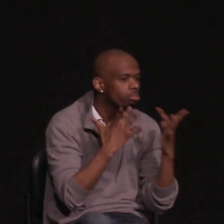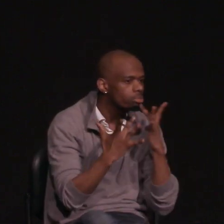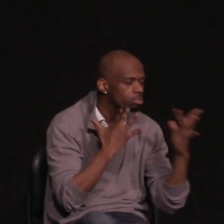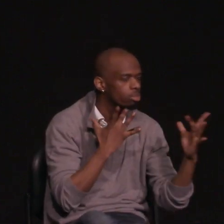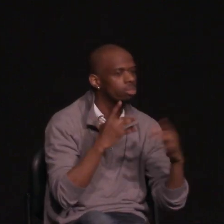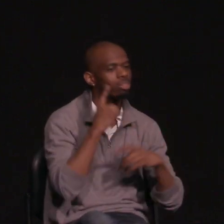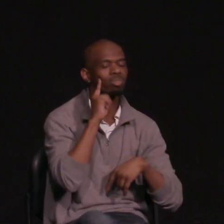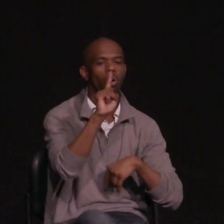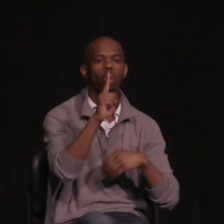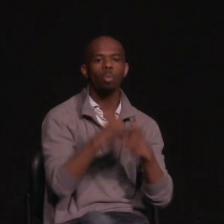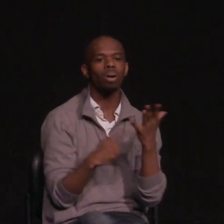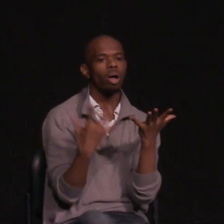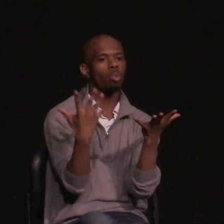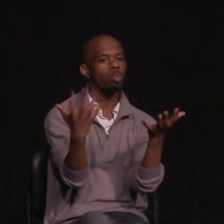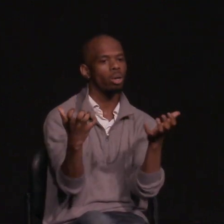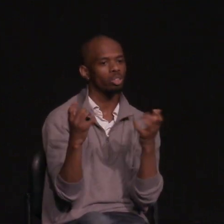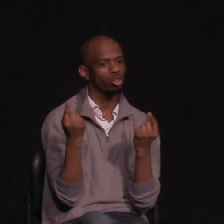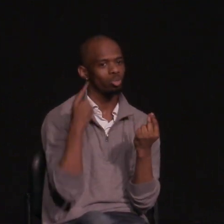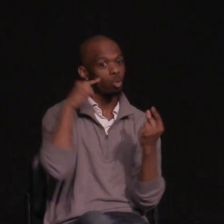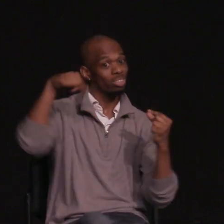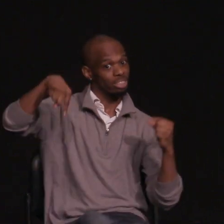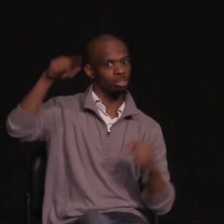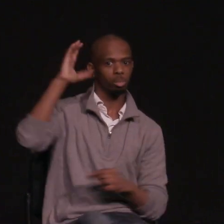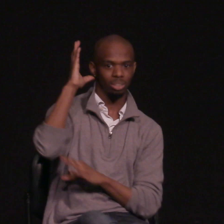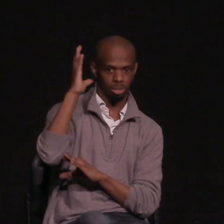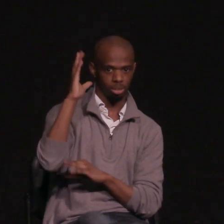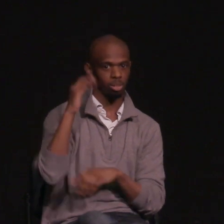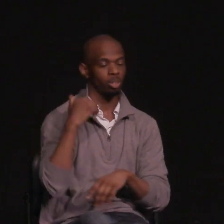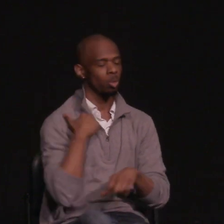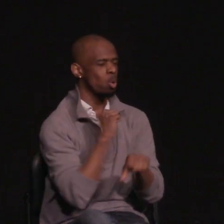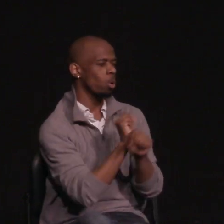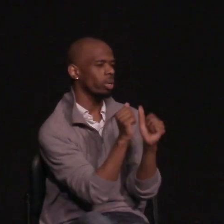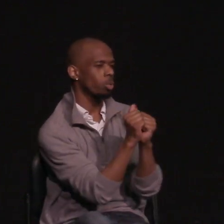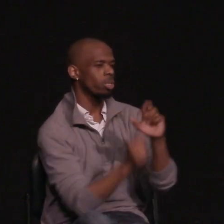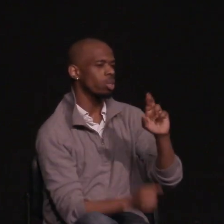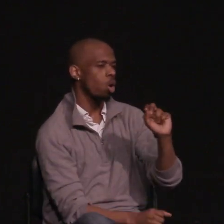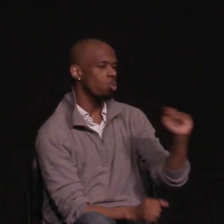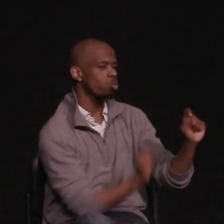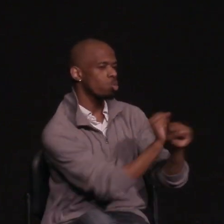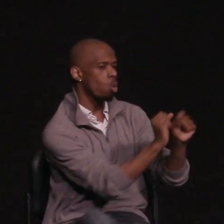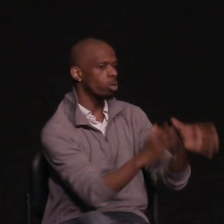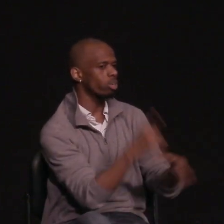these are gonna be on these big wooden panels and we're actually working with a woodworker to kind of create the graph,